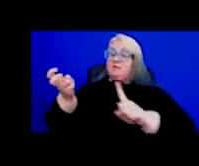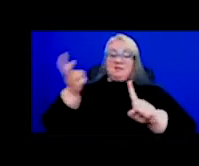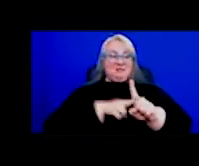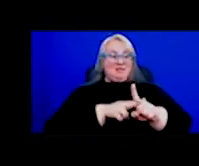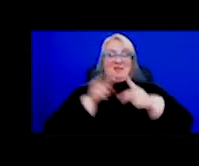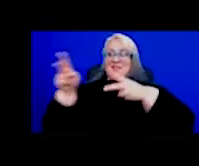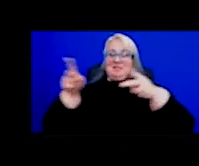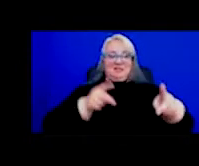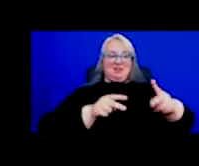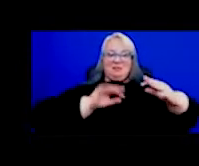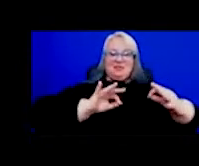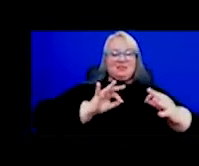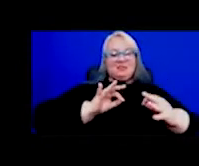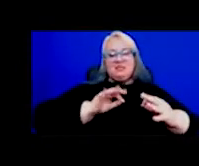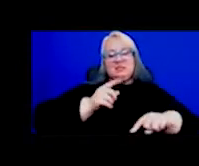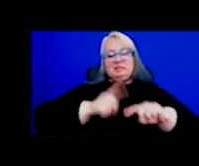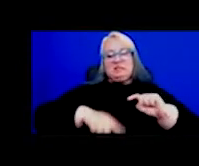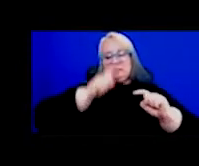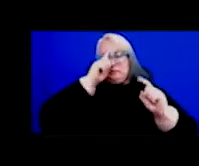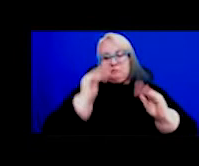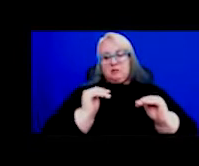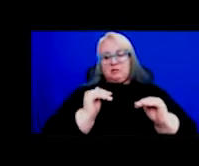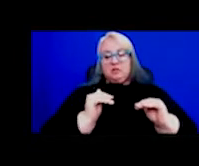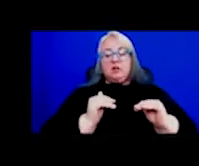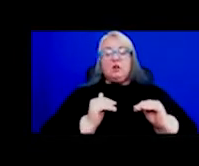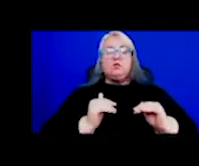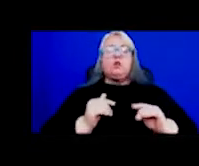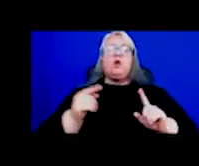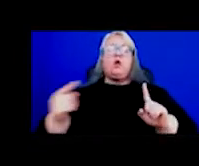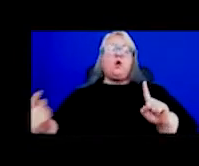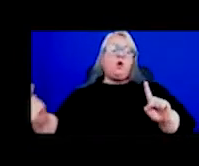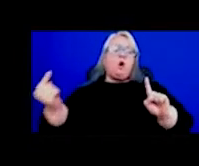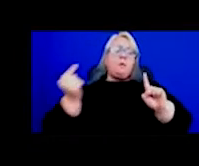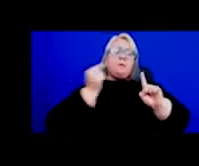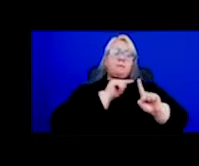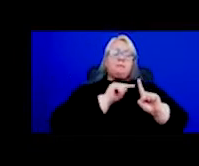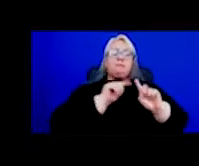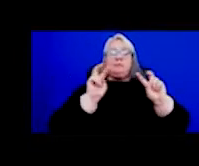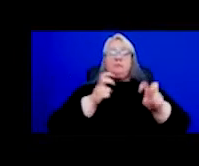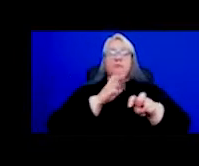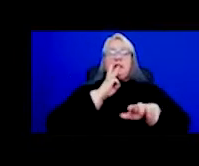going Upstream in American Indian populations. It's not just Upstream to Early Childhood we